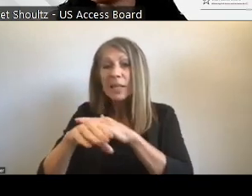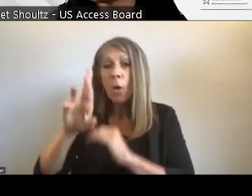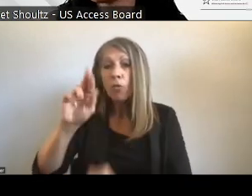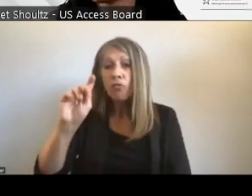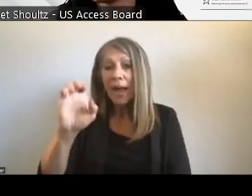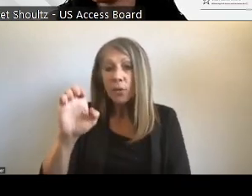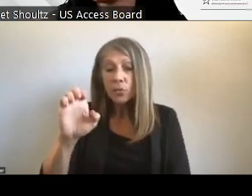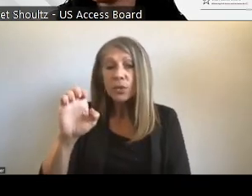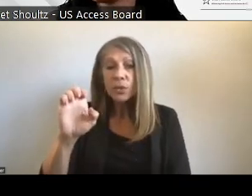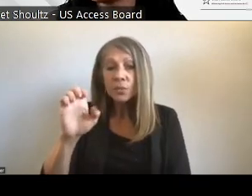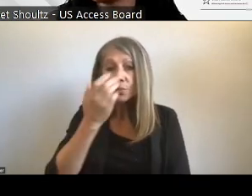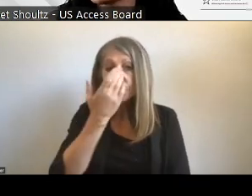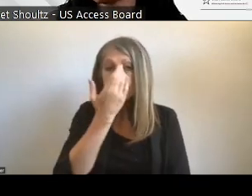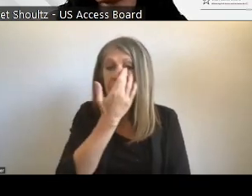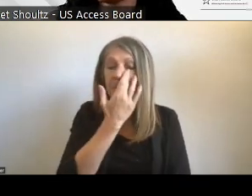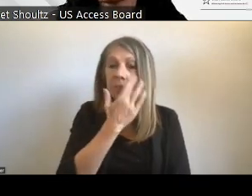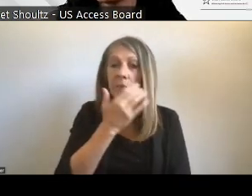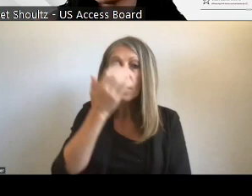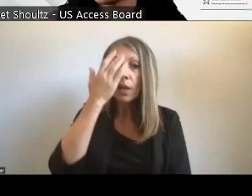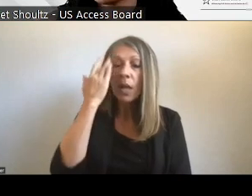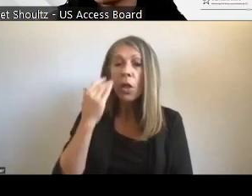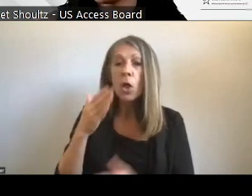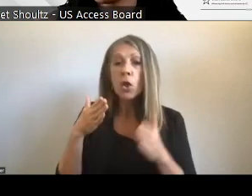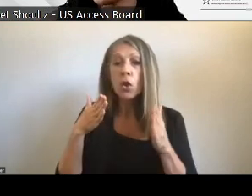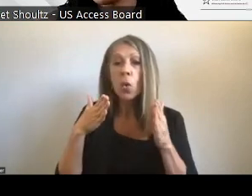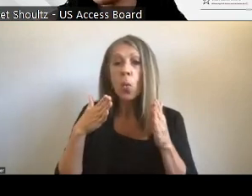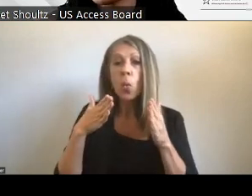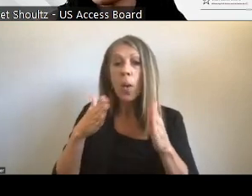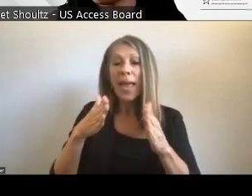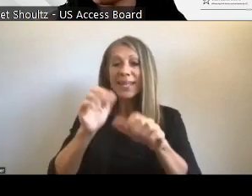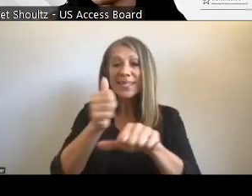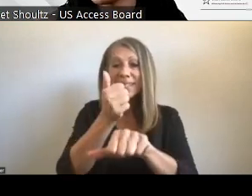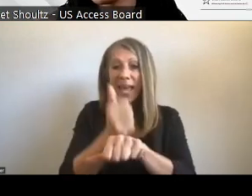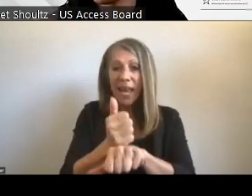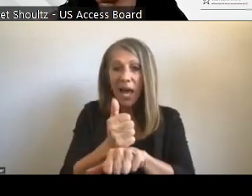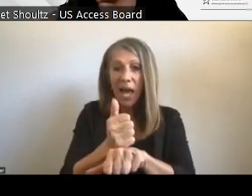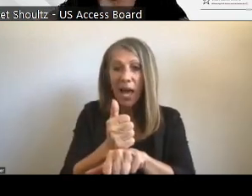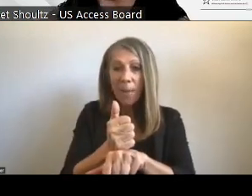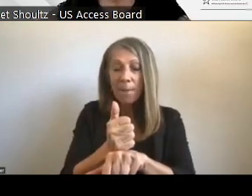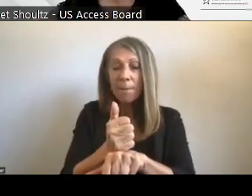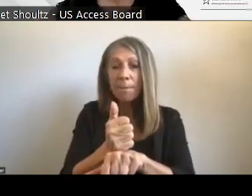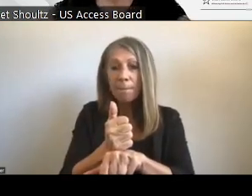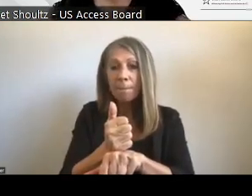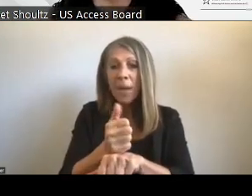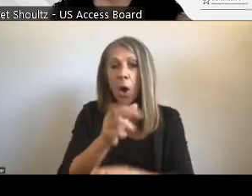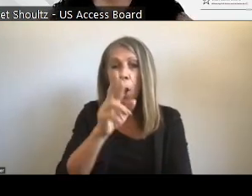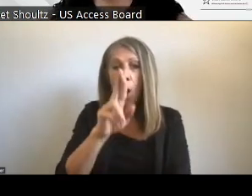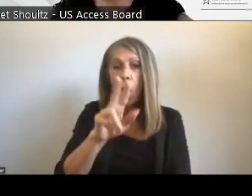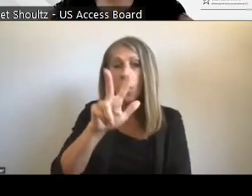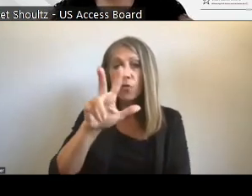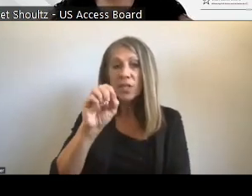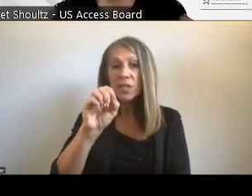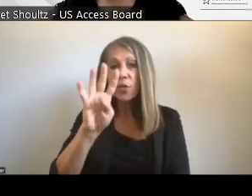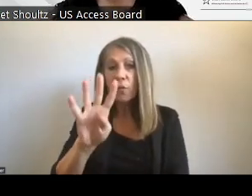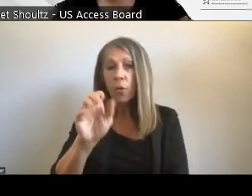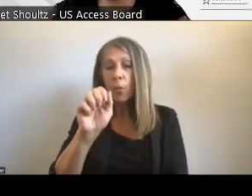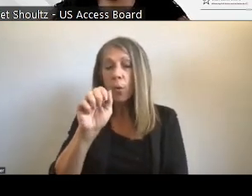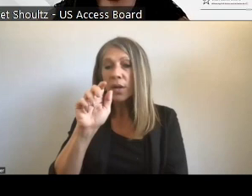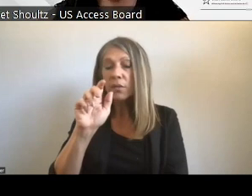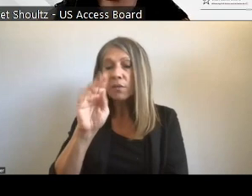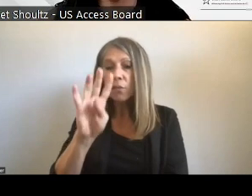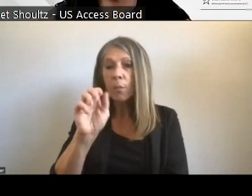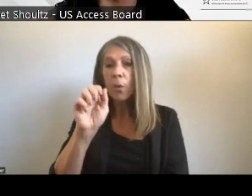And so the way the provision is structured, and the provision is at R304.4.3 Bypass,